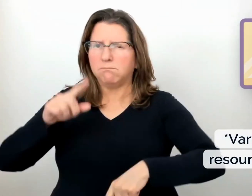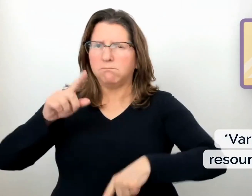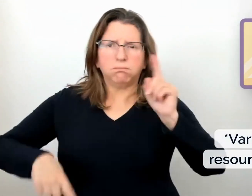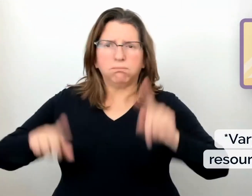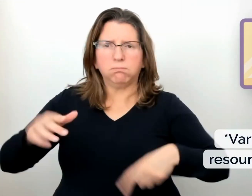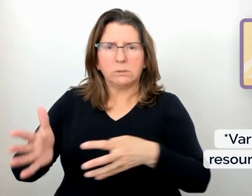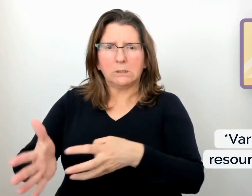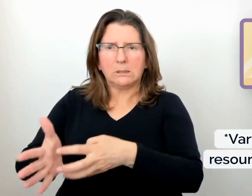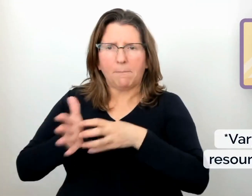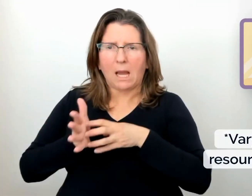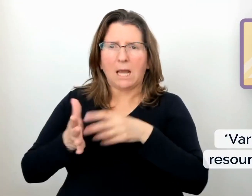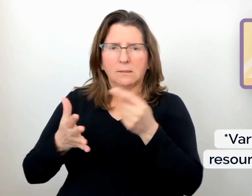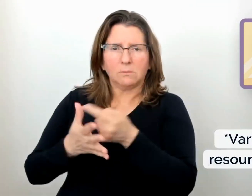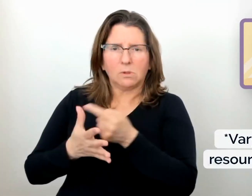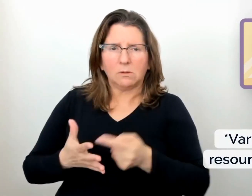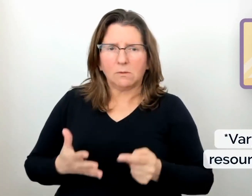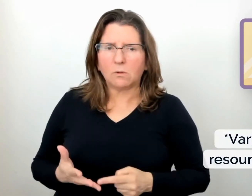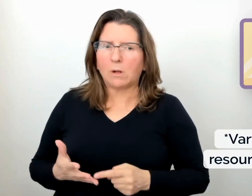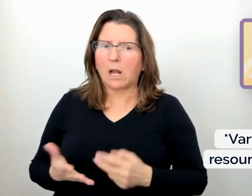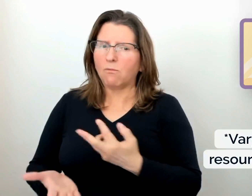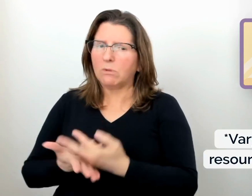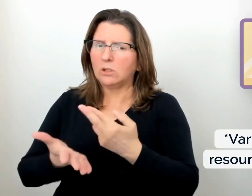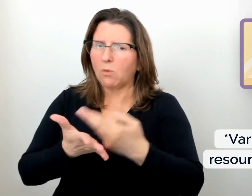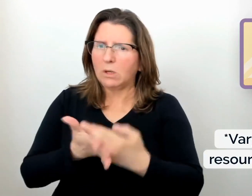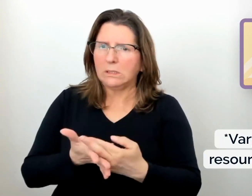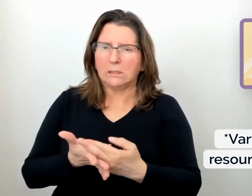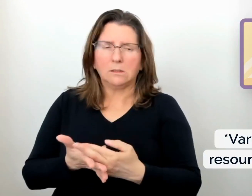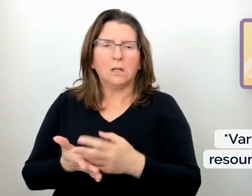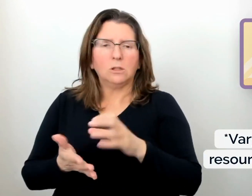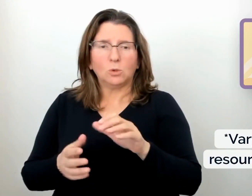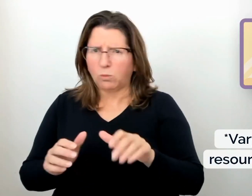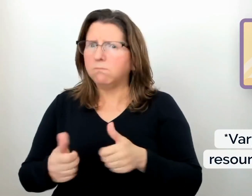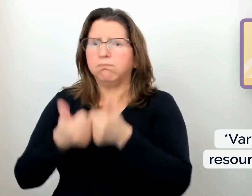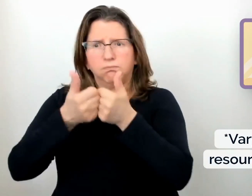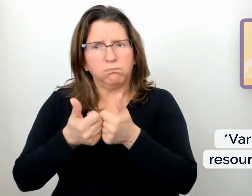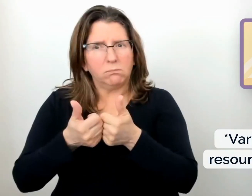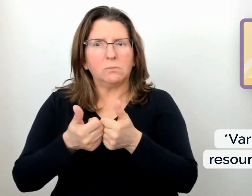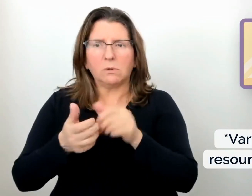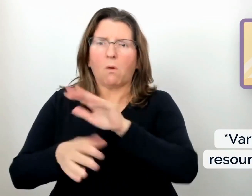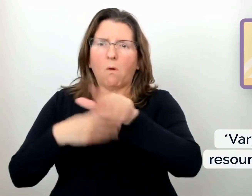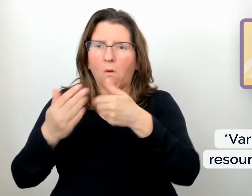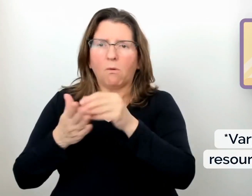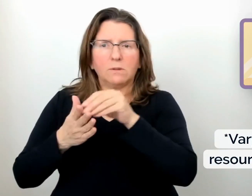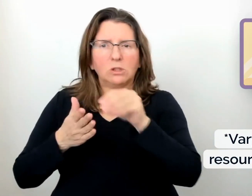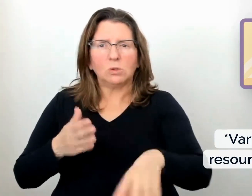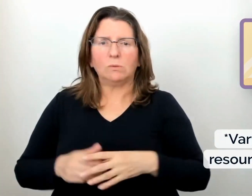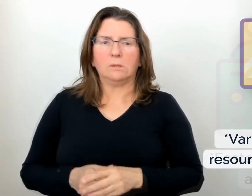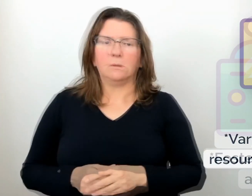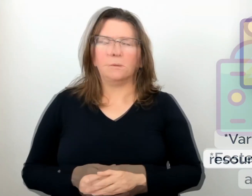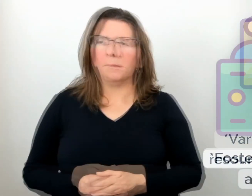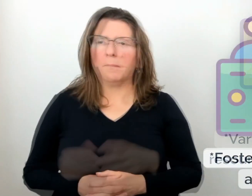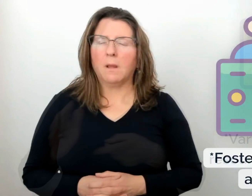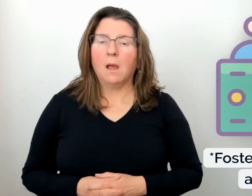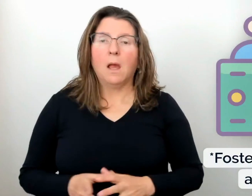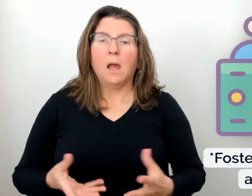It's good to vary demands, and vary resources so the students with different abilities feel challenged.